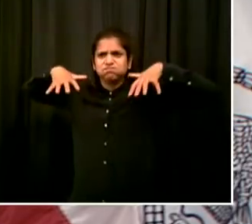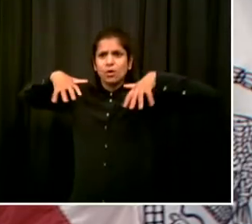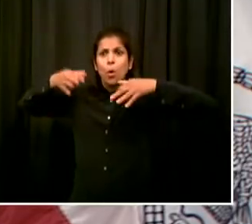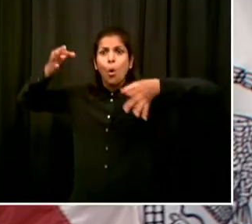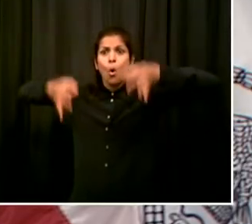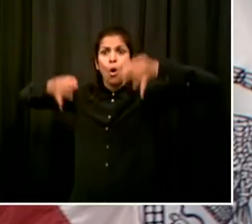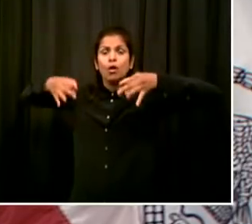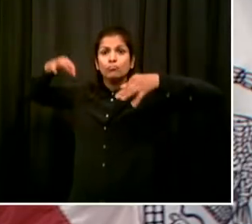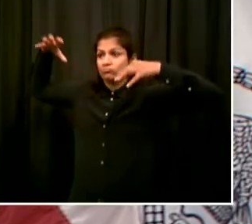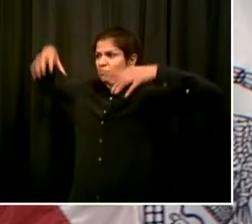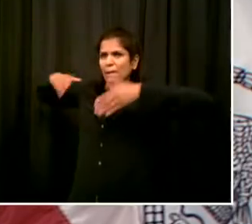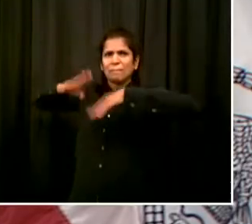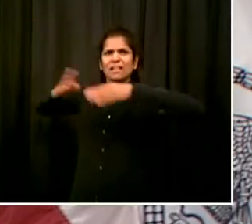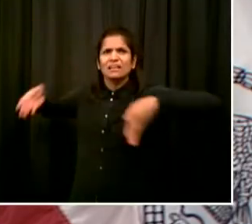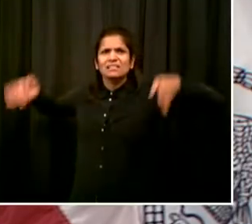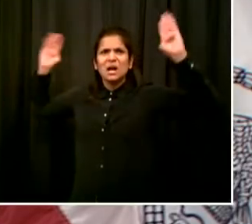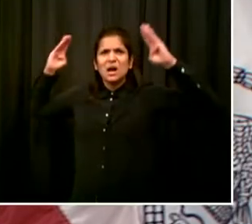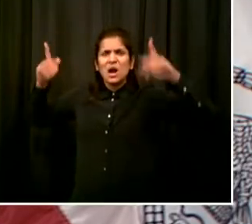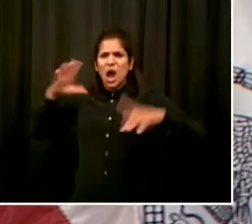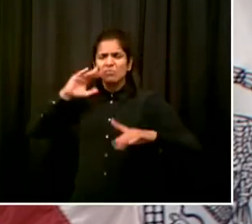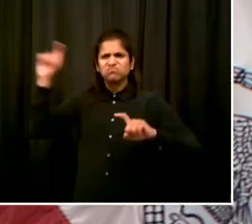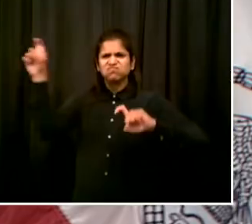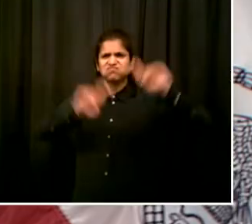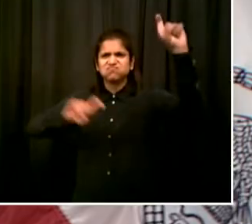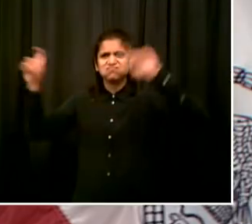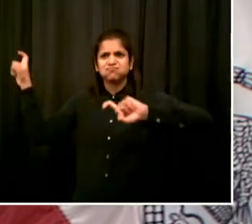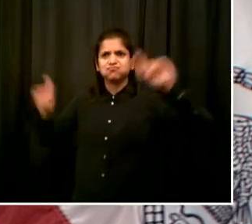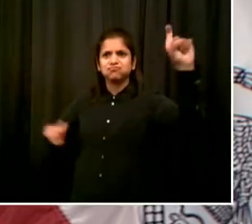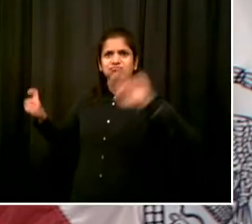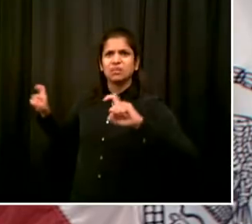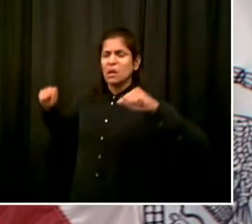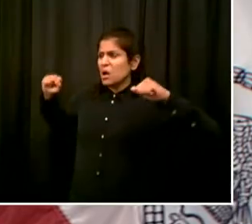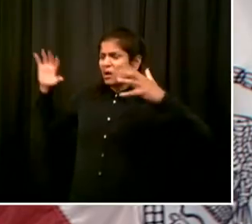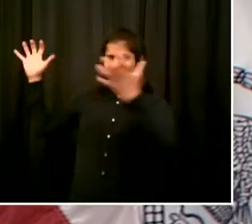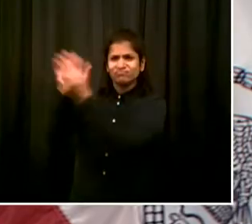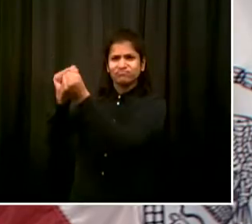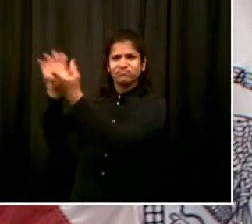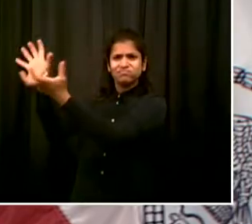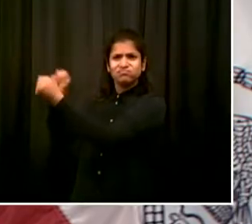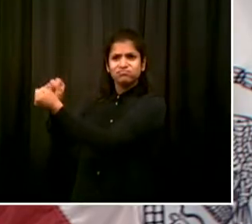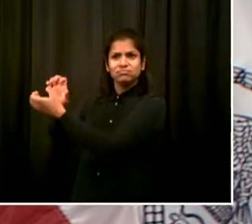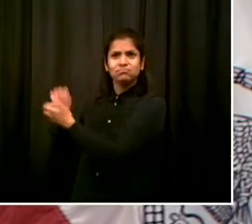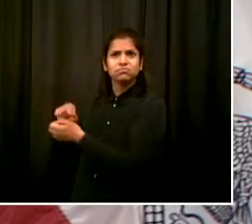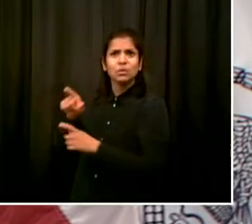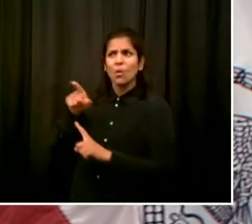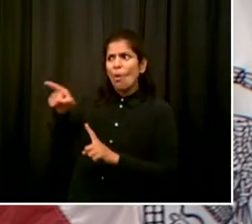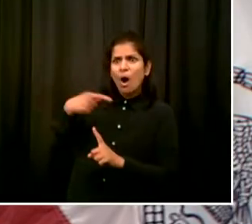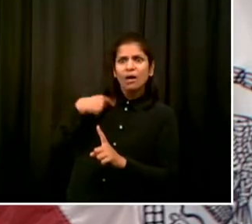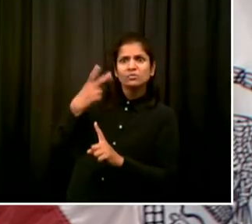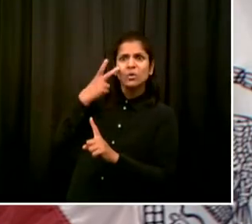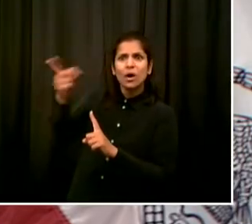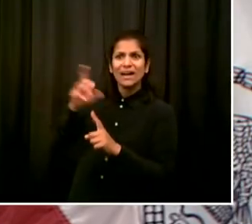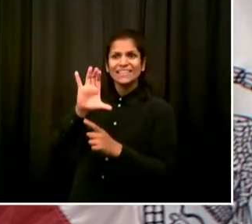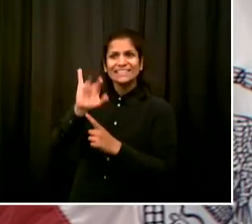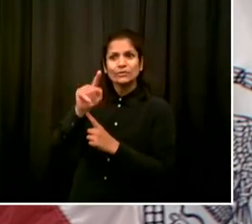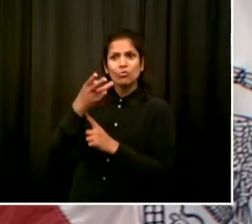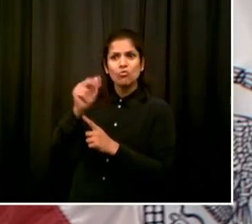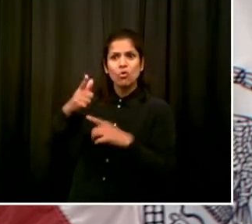THE COURT BUILDING, THAT